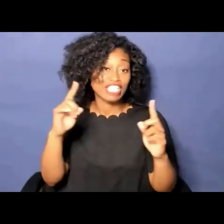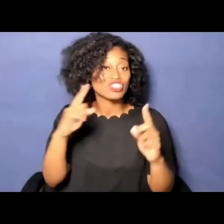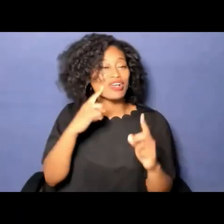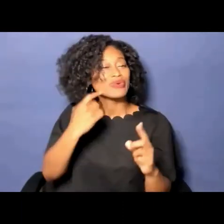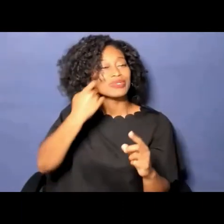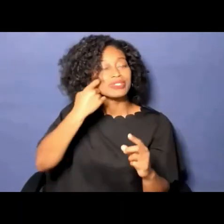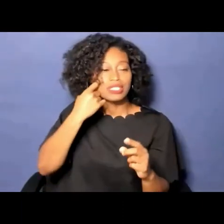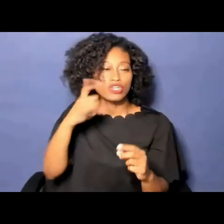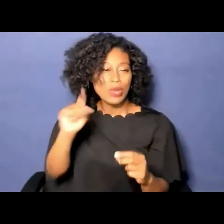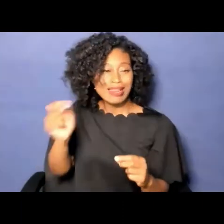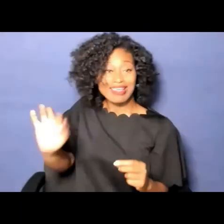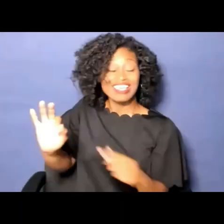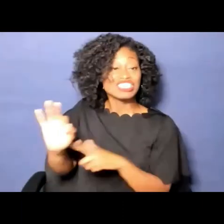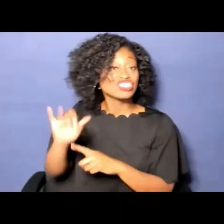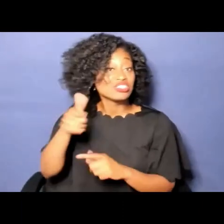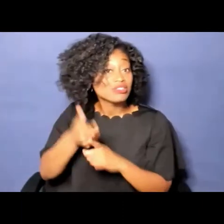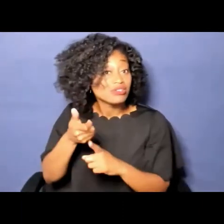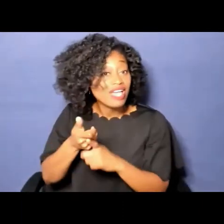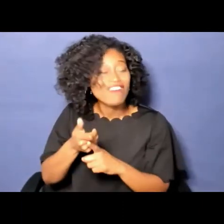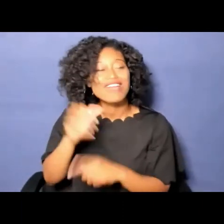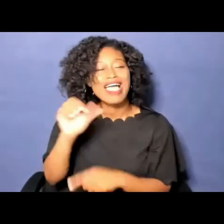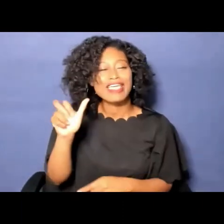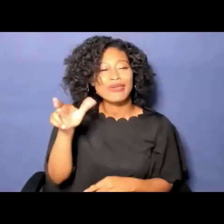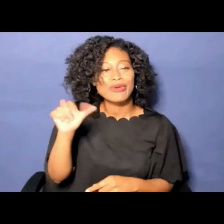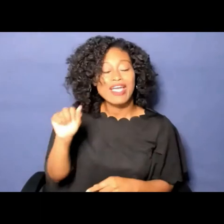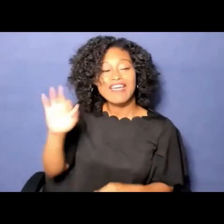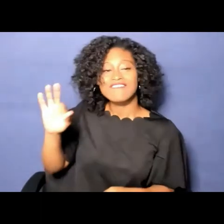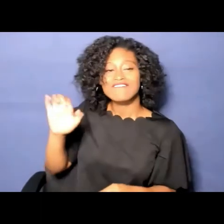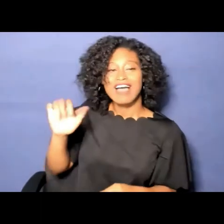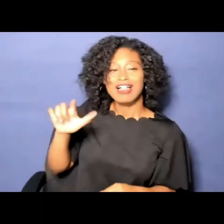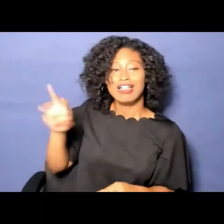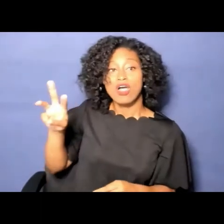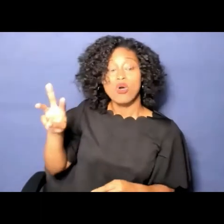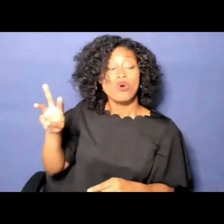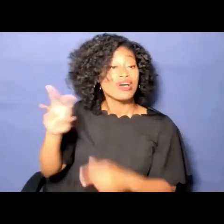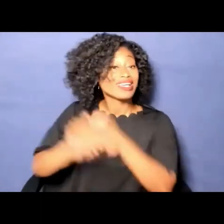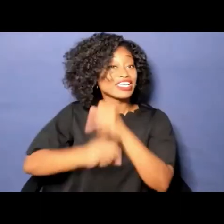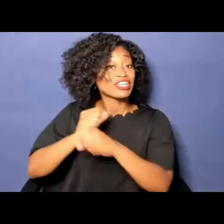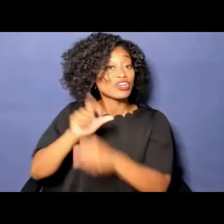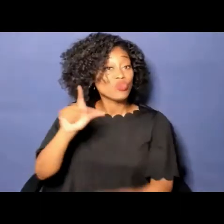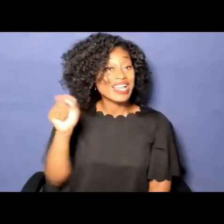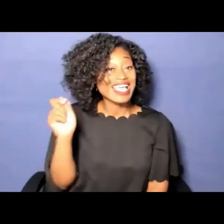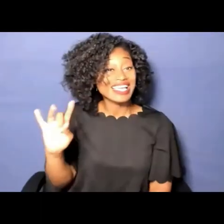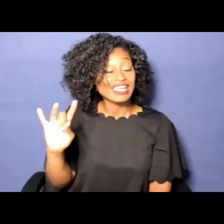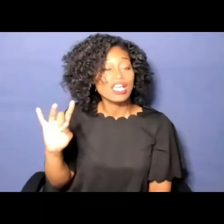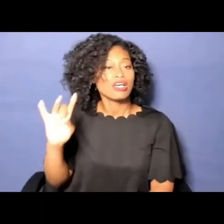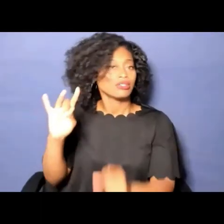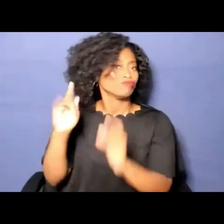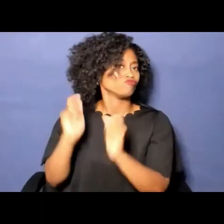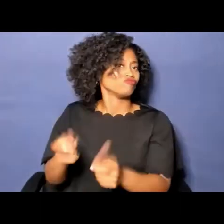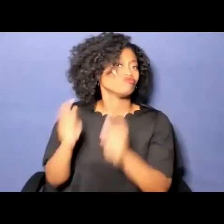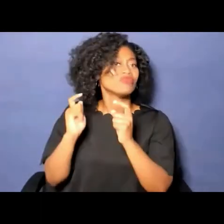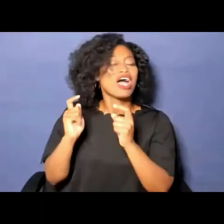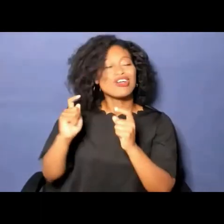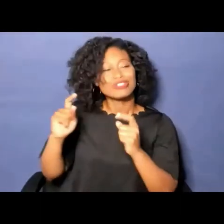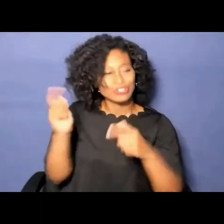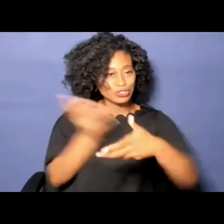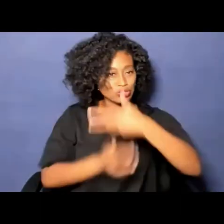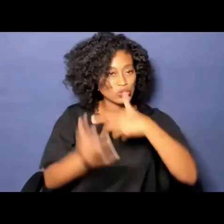an AERA fellow and in 2018, AERA presented her the social justice and education award